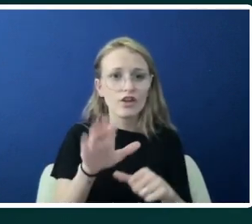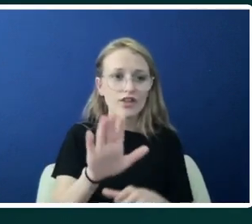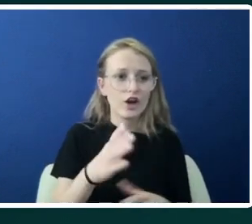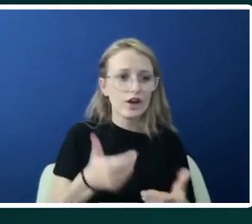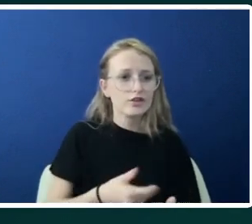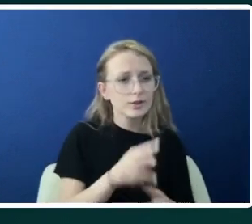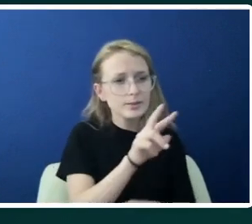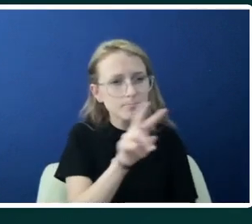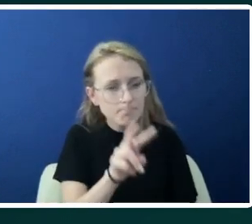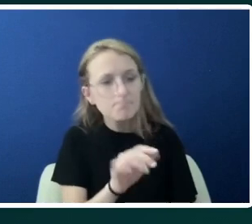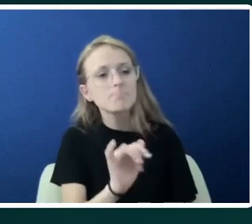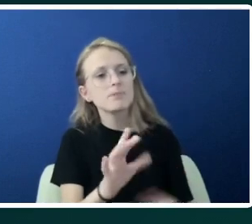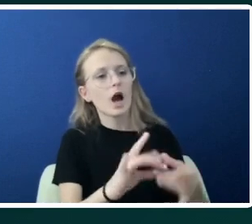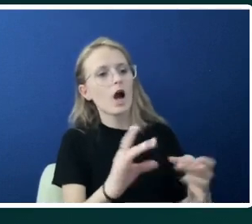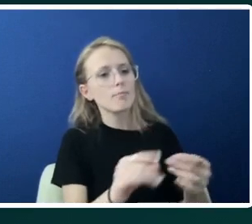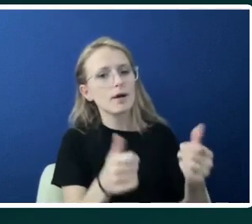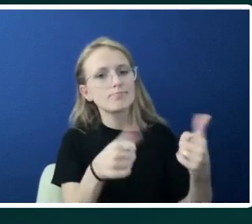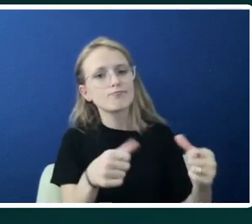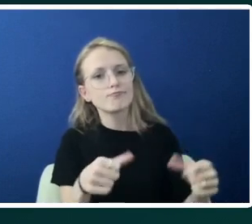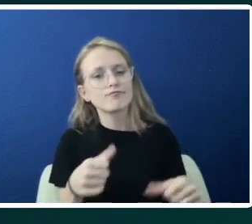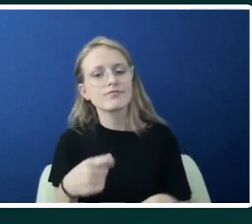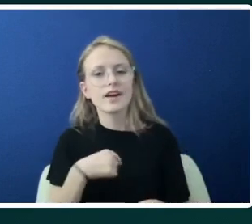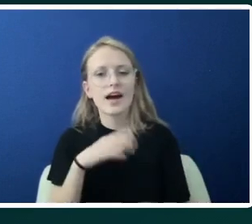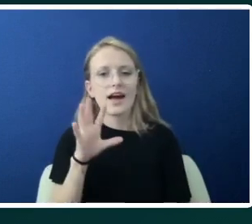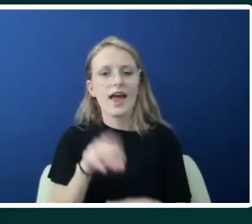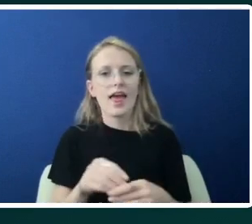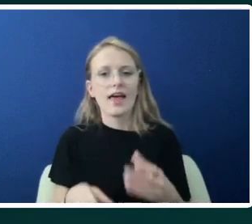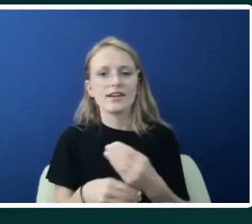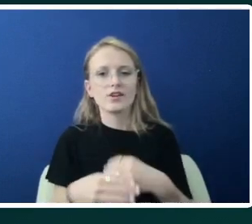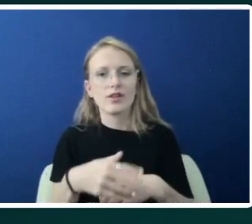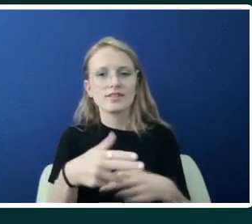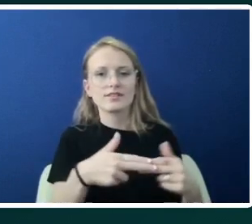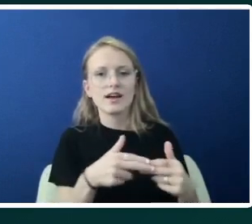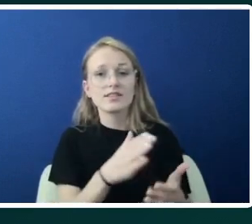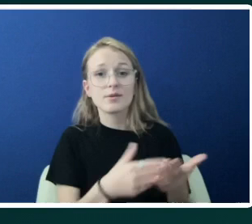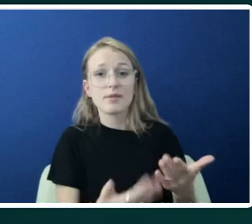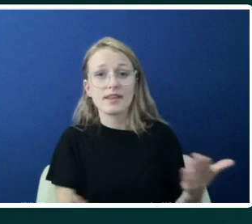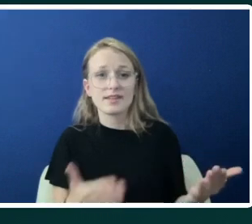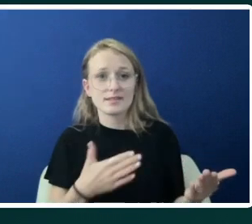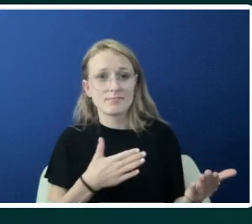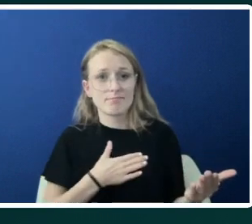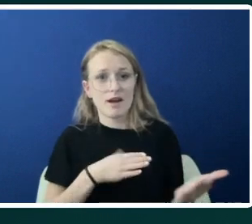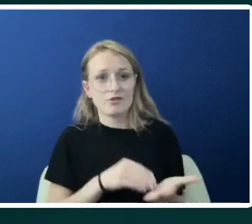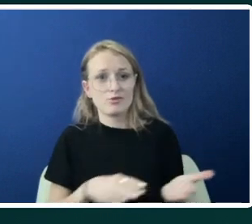I included on the slide, some of what, you know, my students said directly from their mouths.